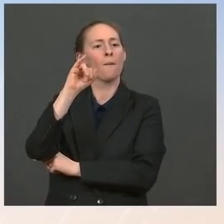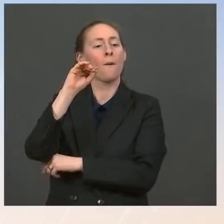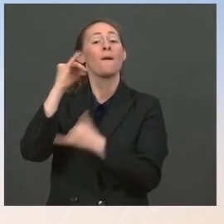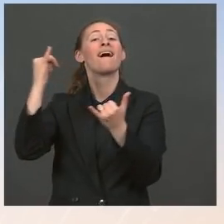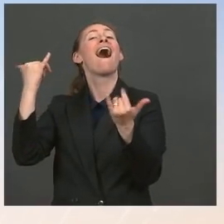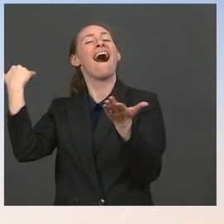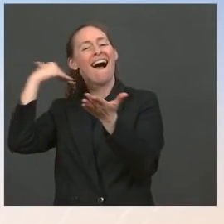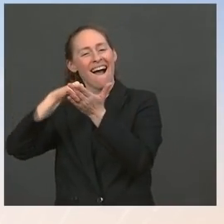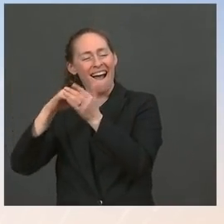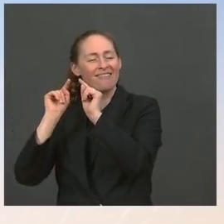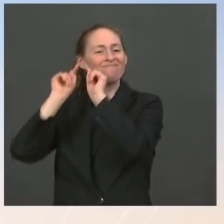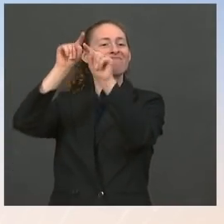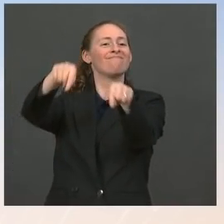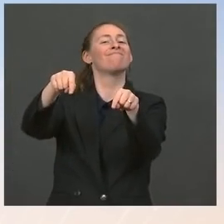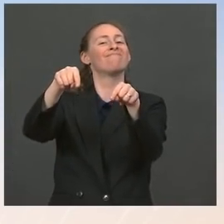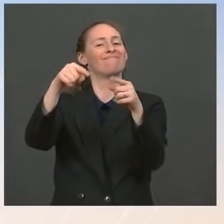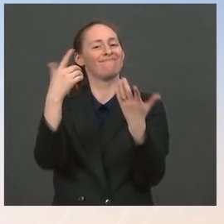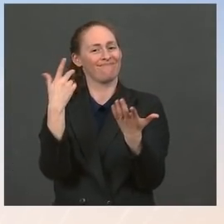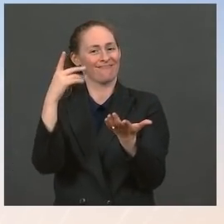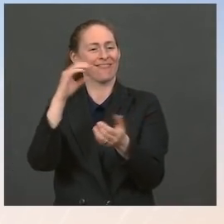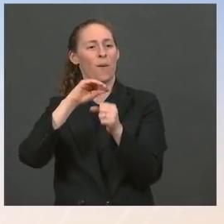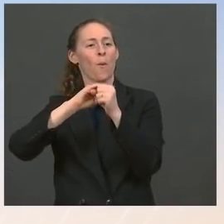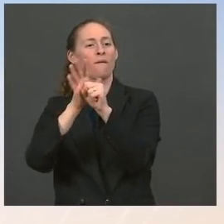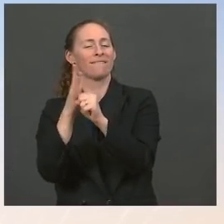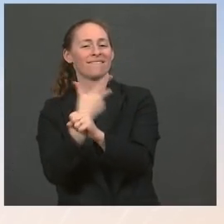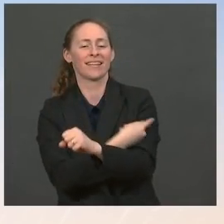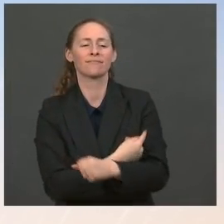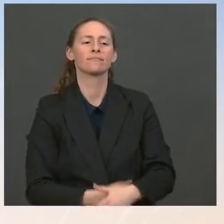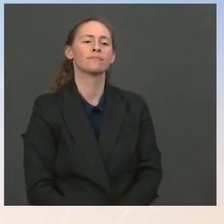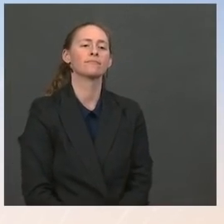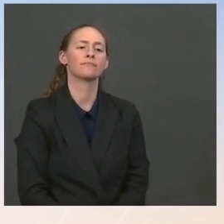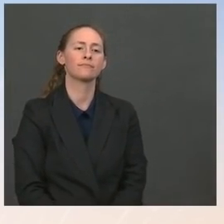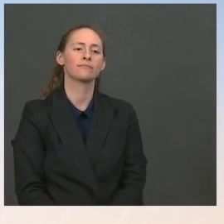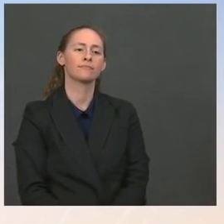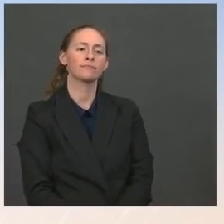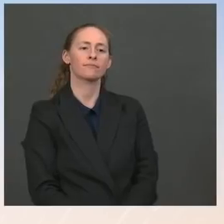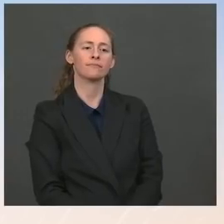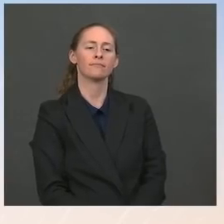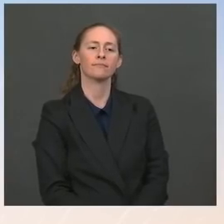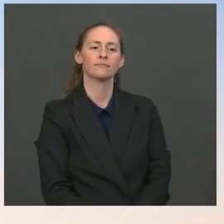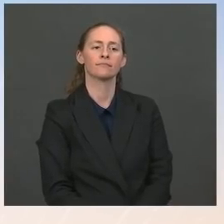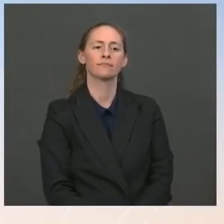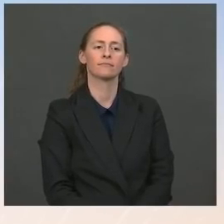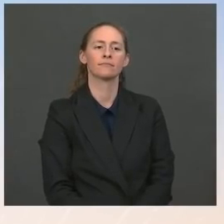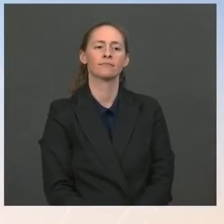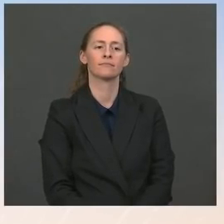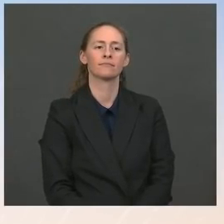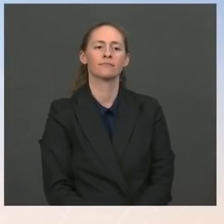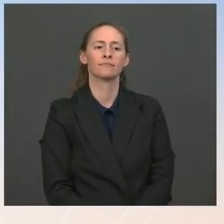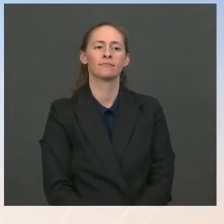sent a "Dear Colleague" letter to school superintendents and elementary school principals across the nation